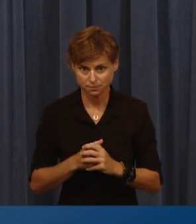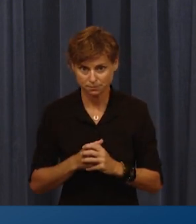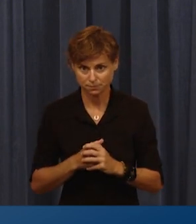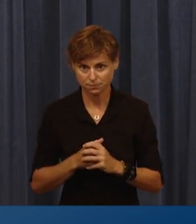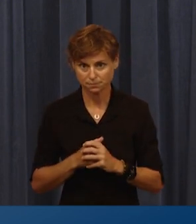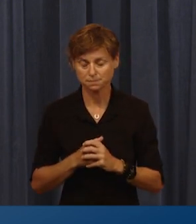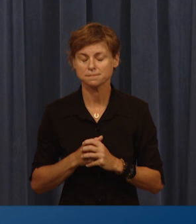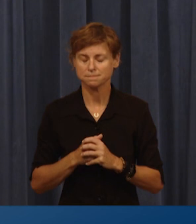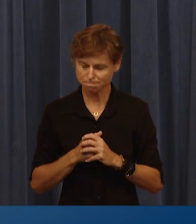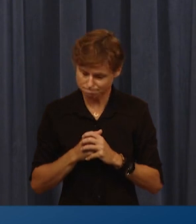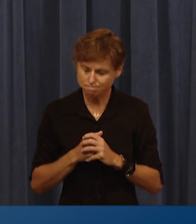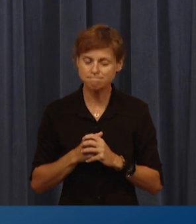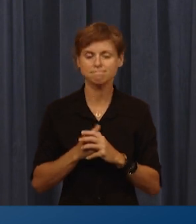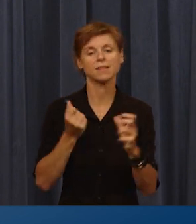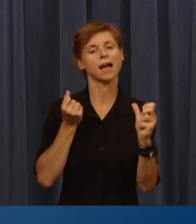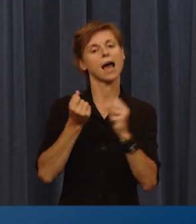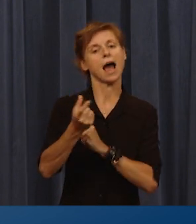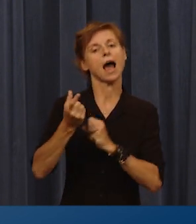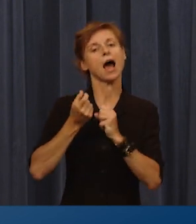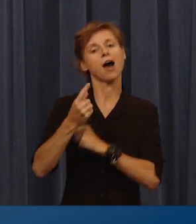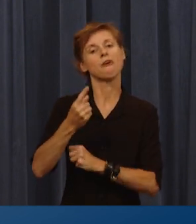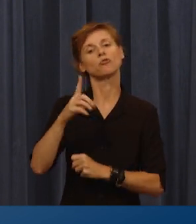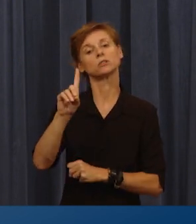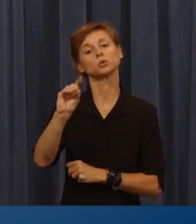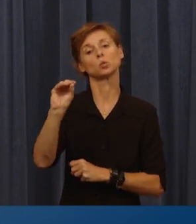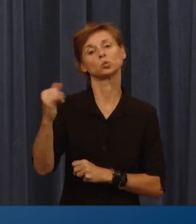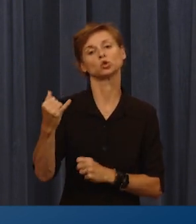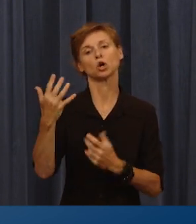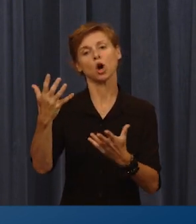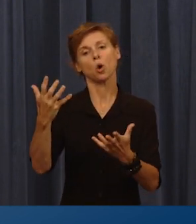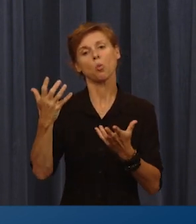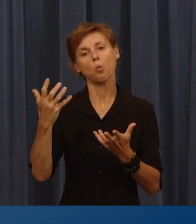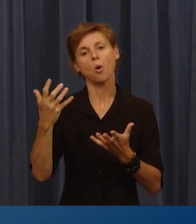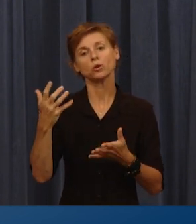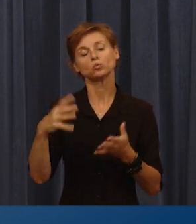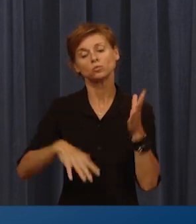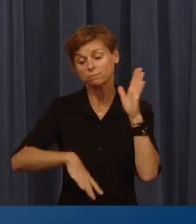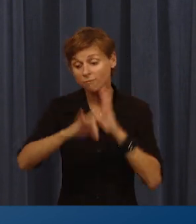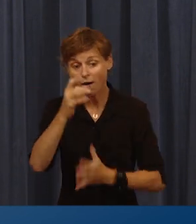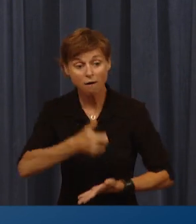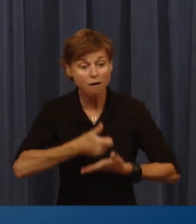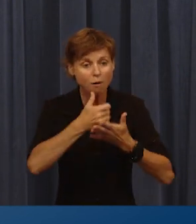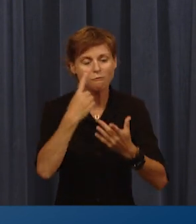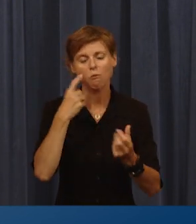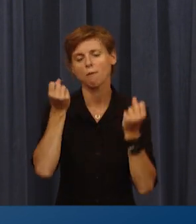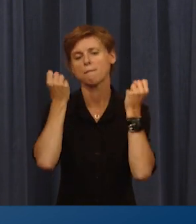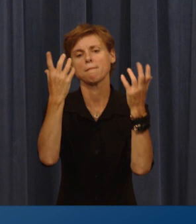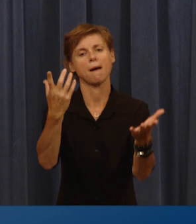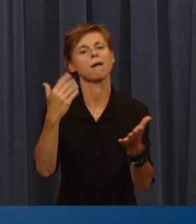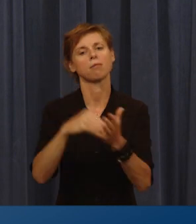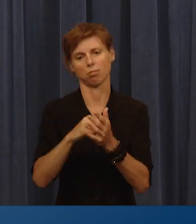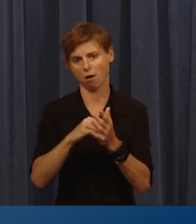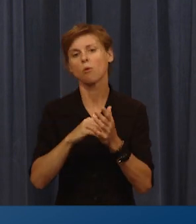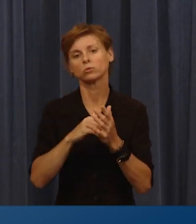Each year, the Justice Department seeks to obtain relief for thousands of people with disabilities.